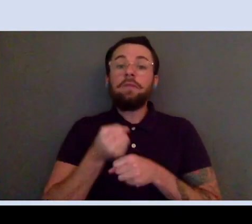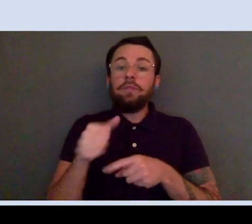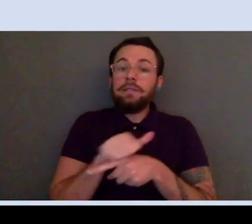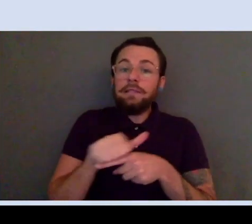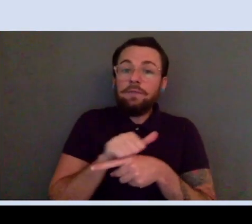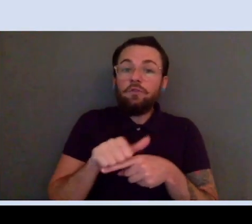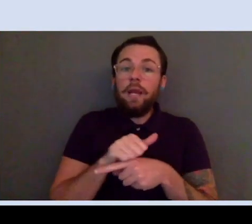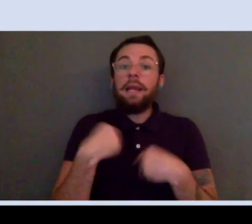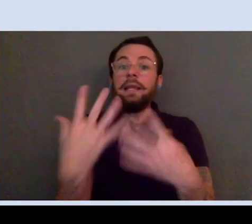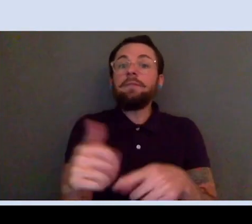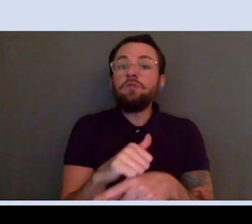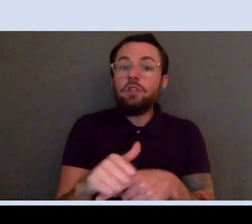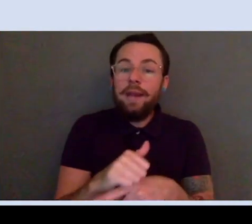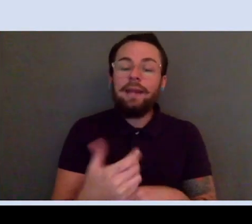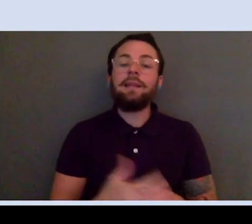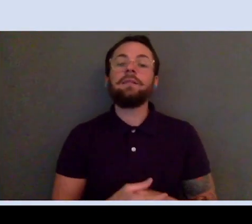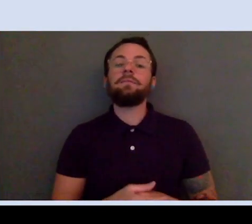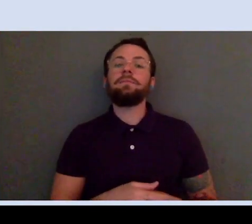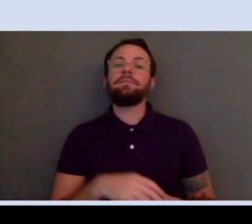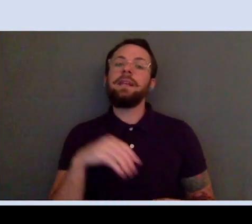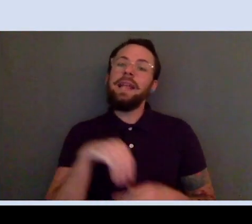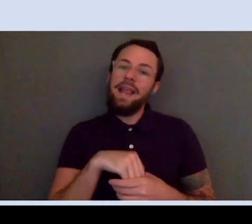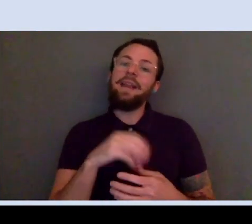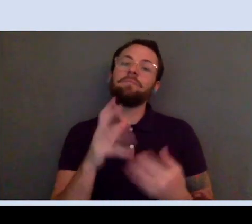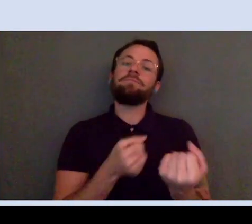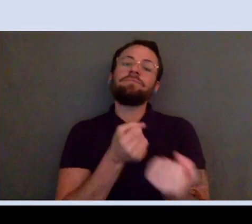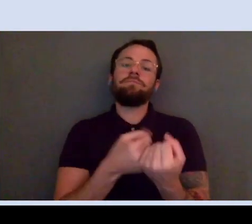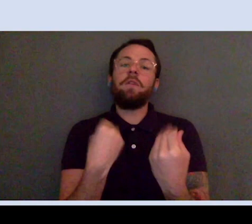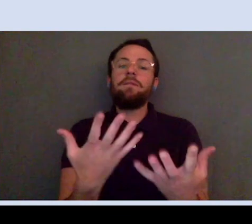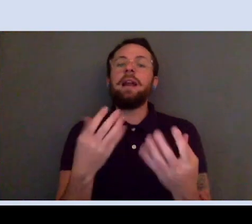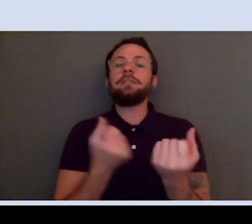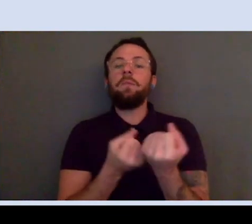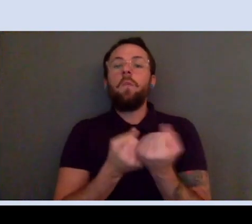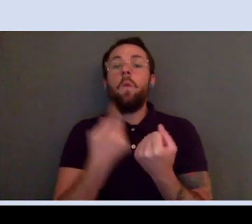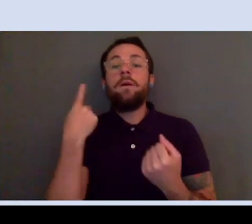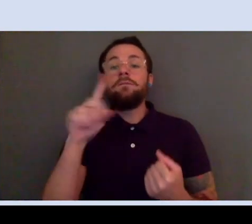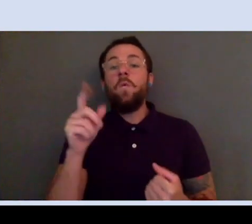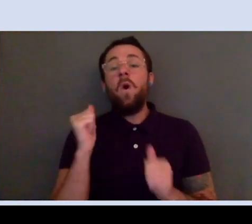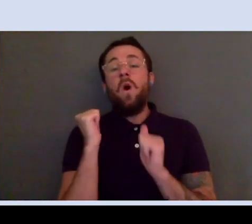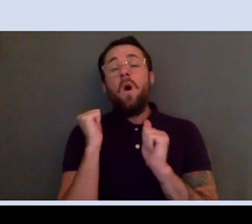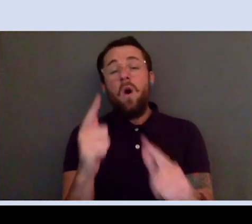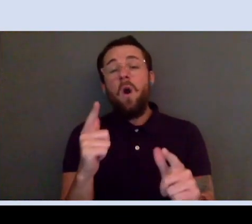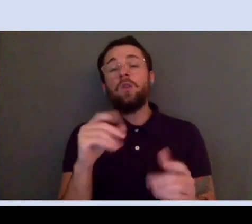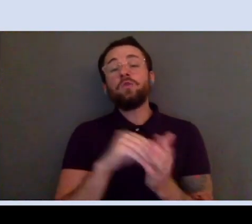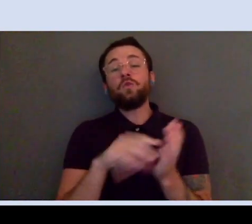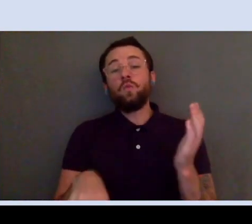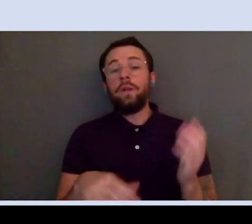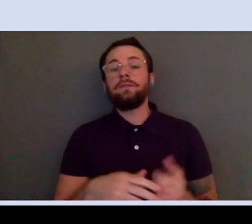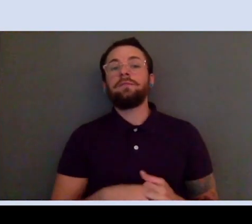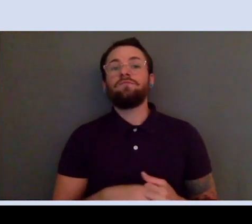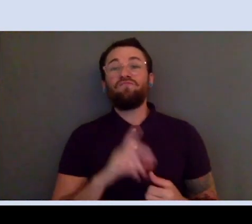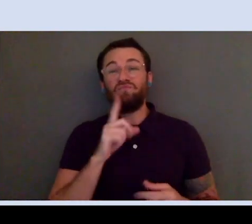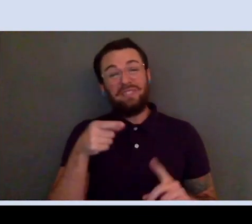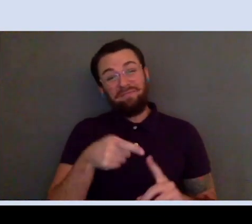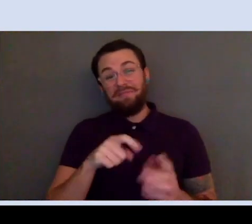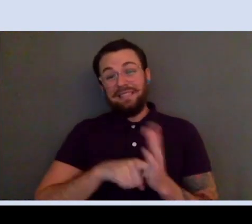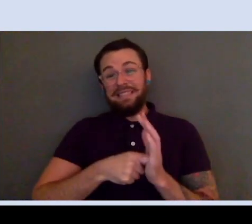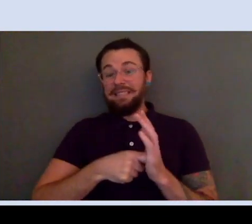Go through your lesson plans. See if they are gender inclusive. If not, take some training or give training to those who need it.